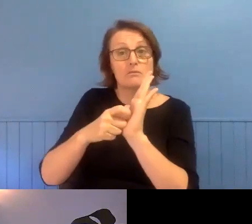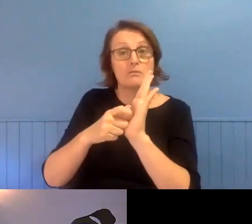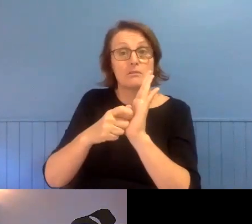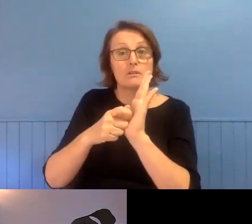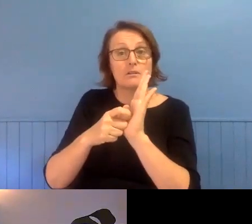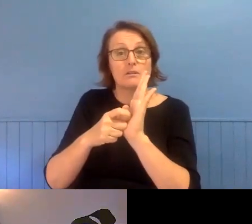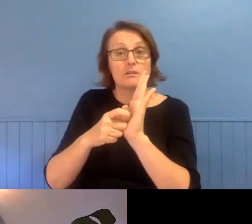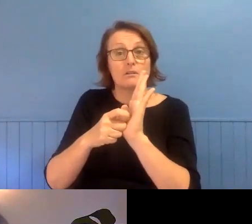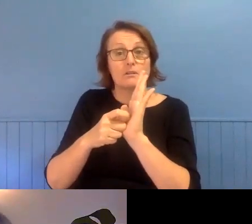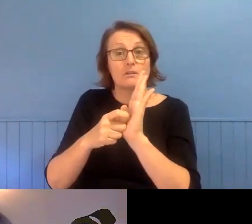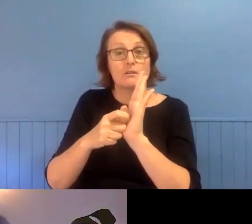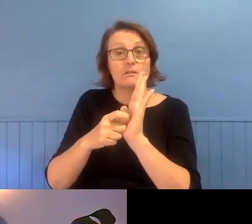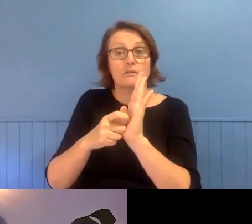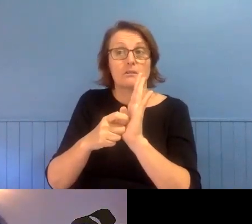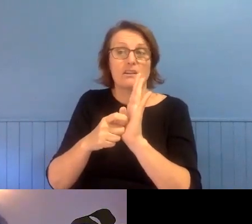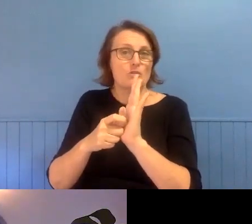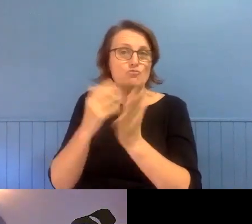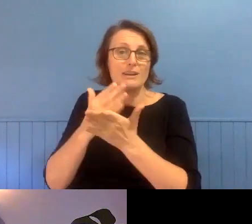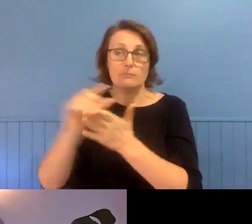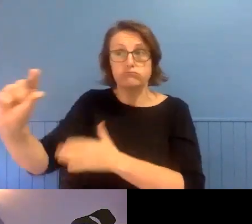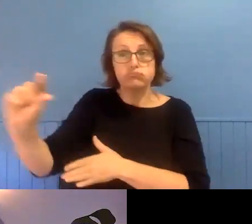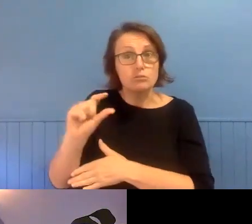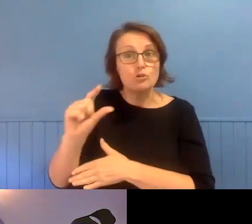normal production but it's not to be sneezed at either. So I think